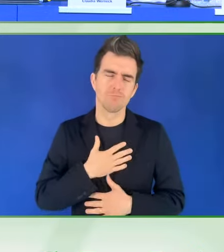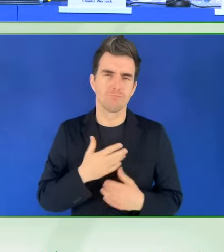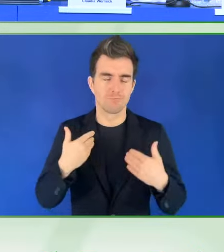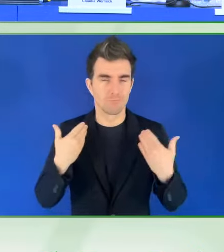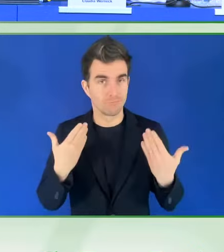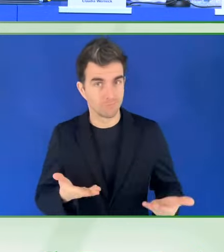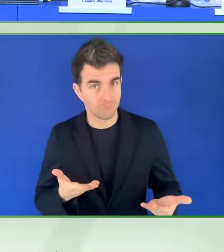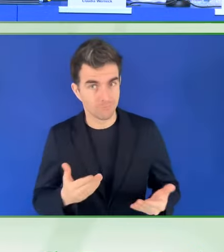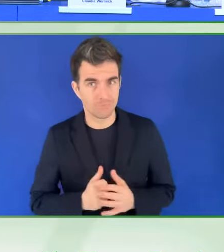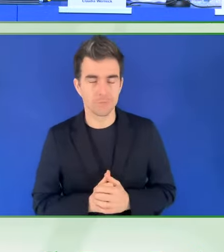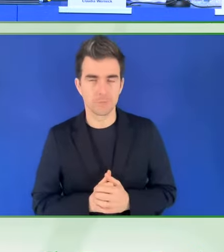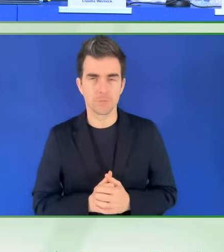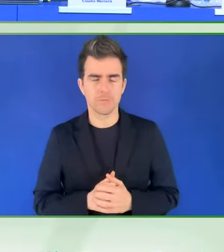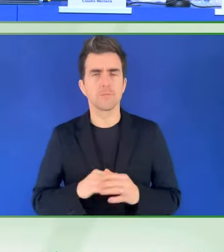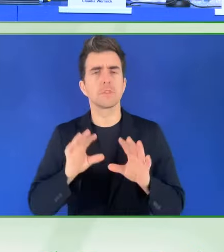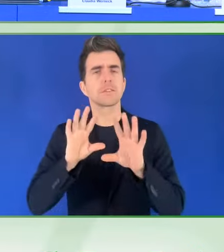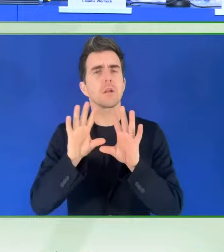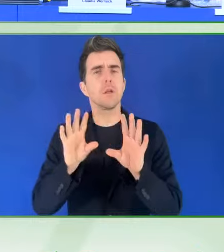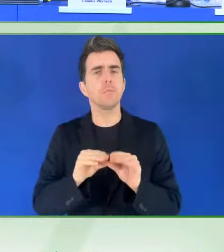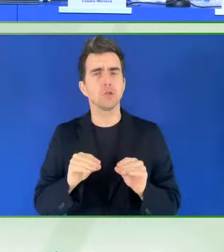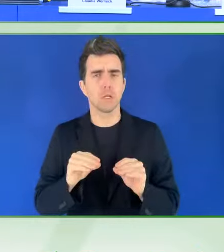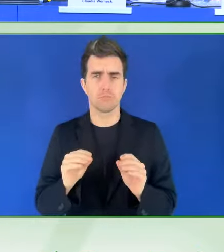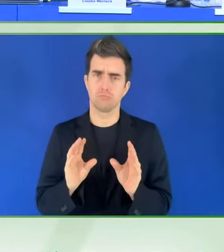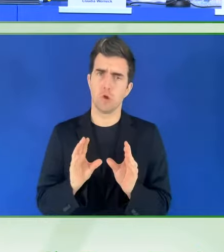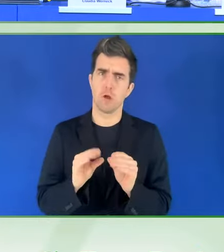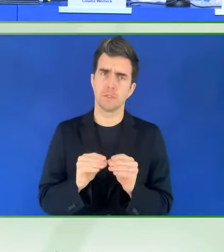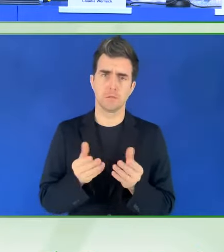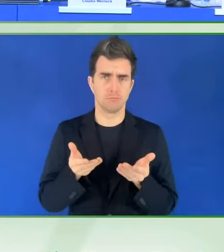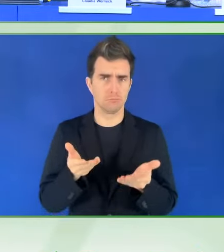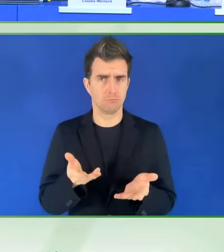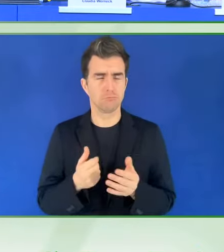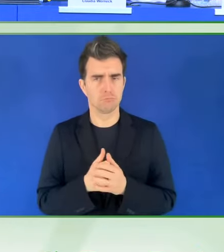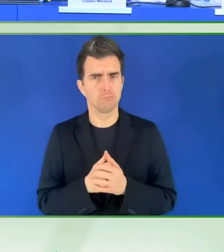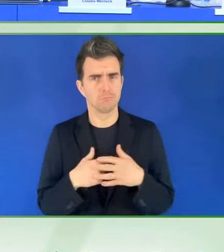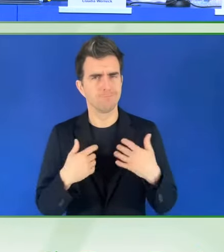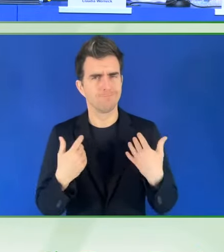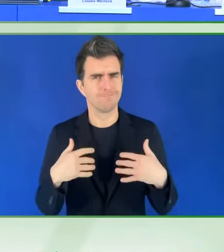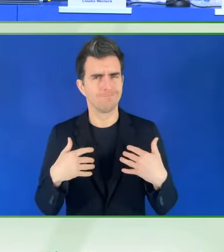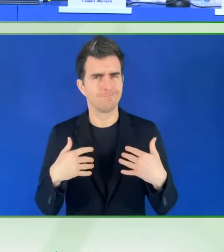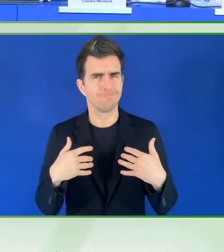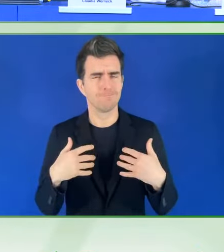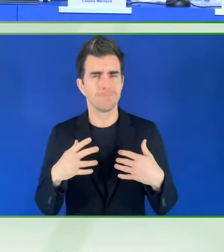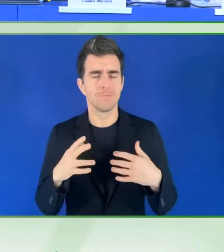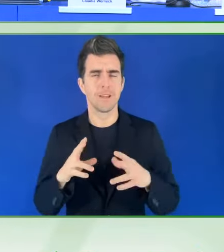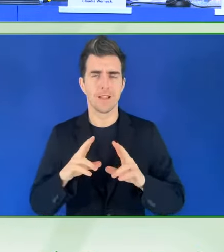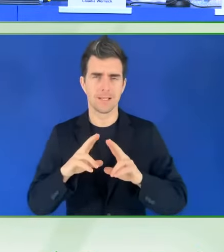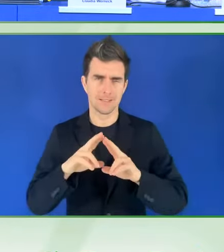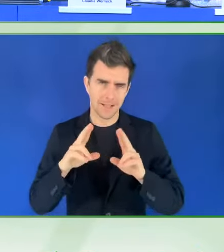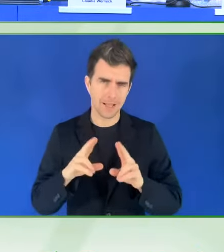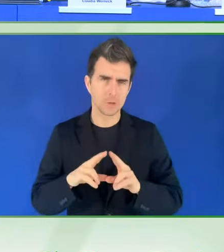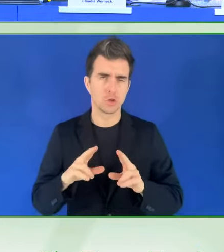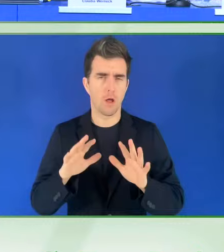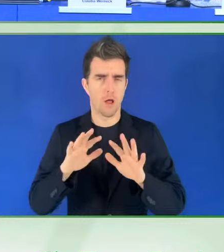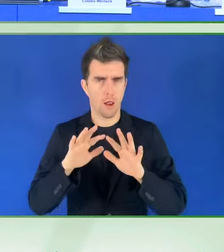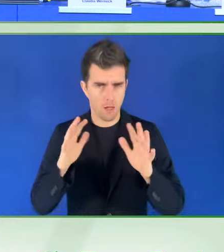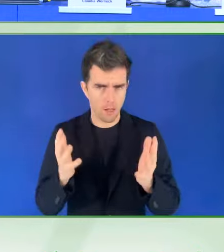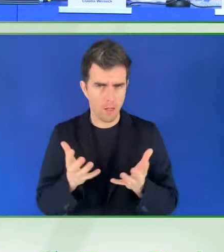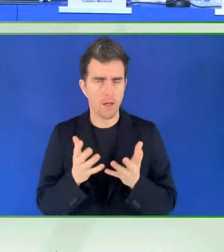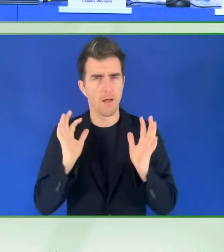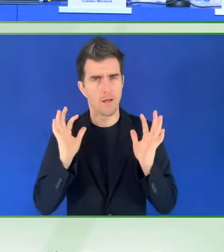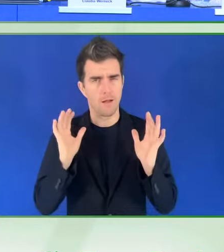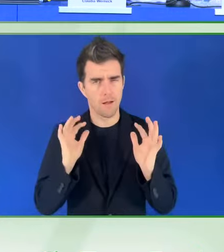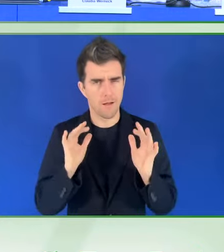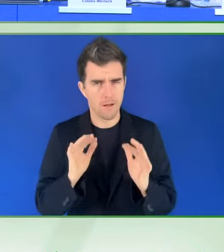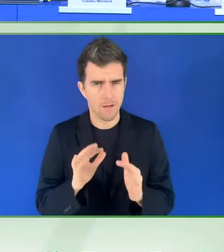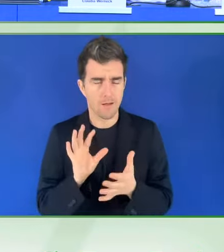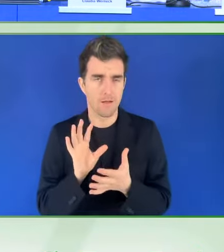We engage in active discussions for months to translate even one word.